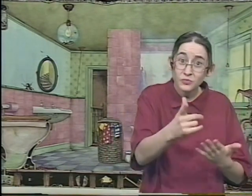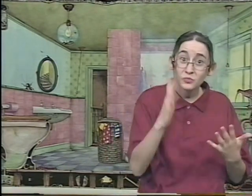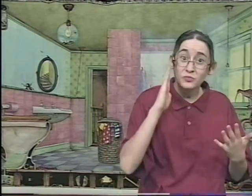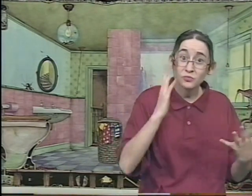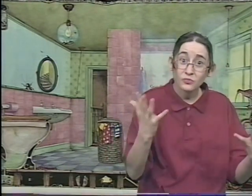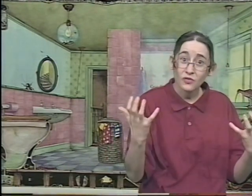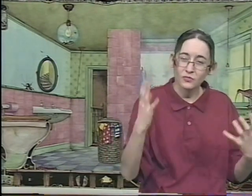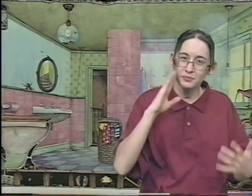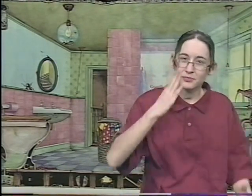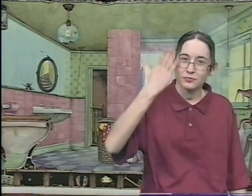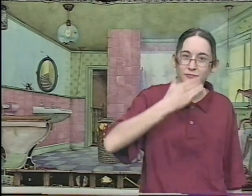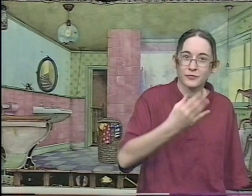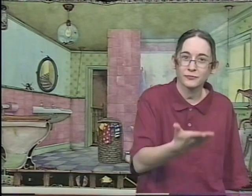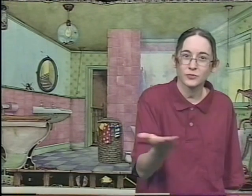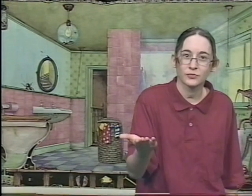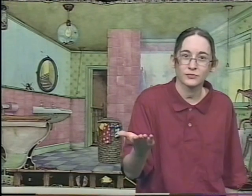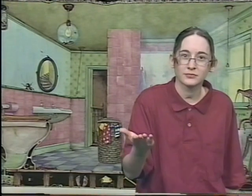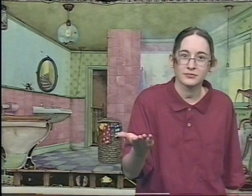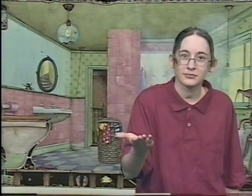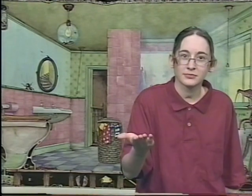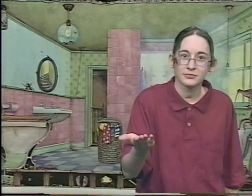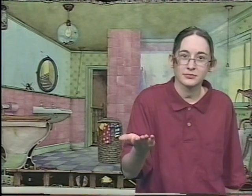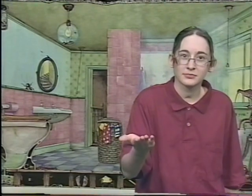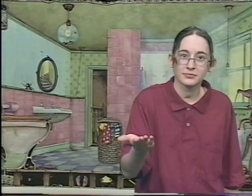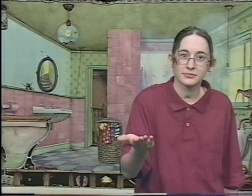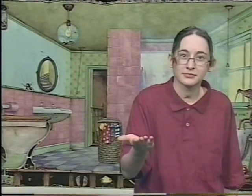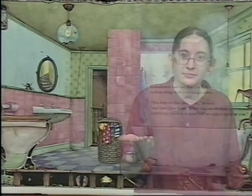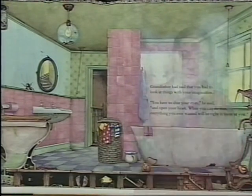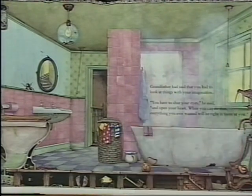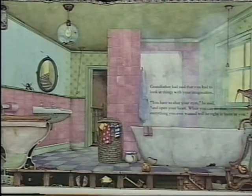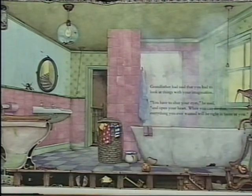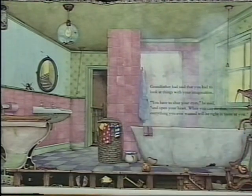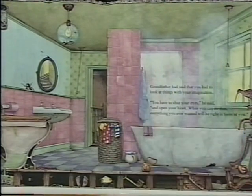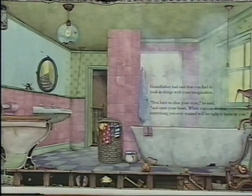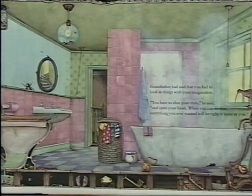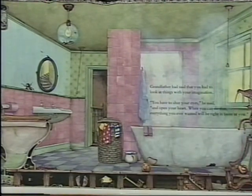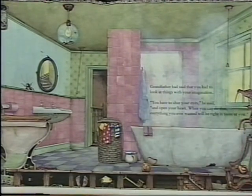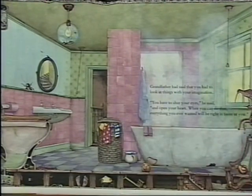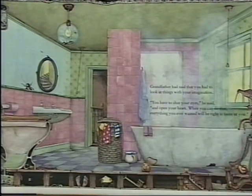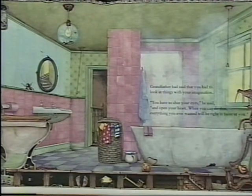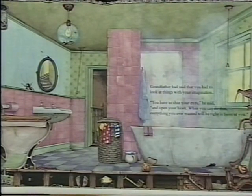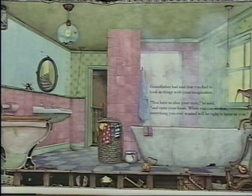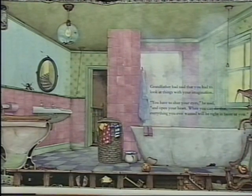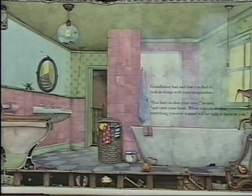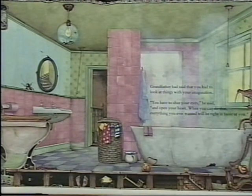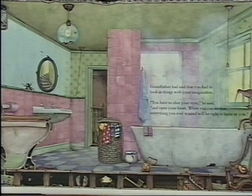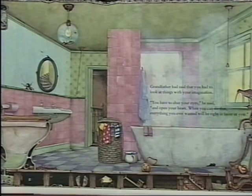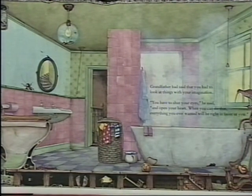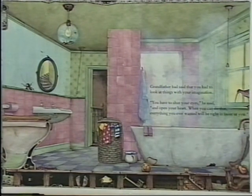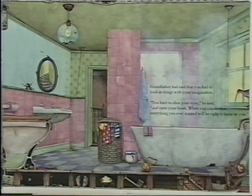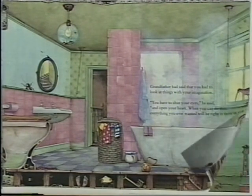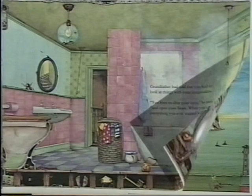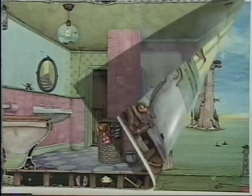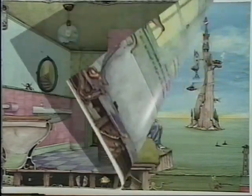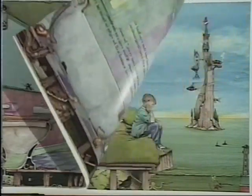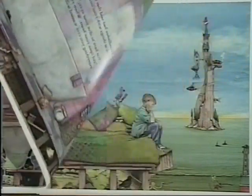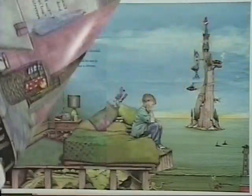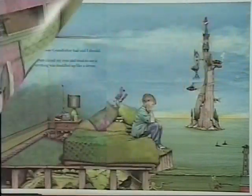and open your heart. When you can do that, everything you ever wanted will be right in front of you."